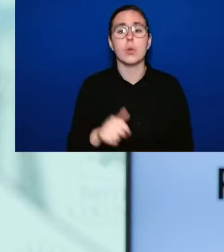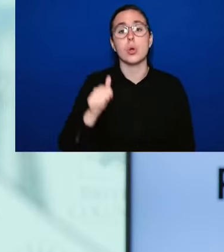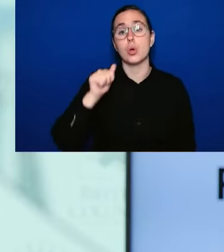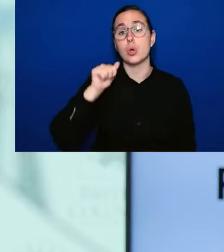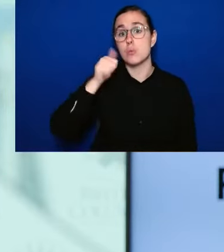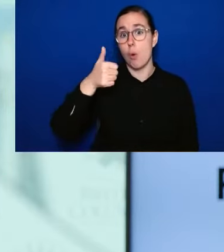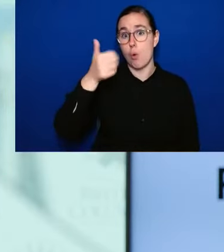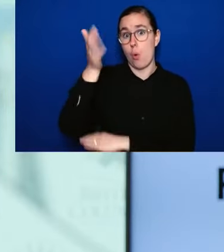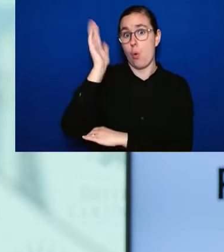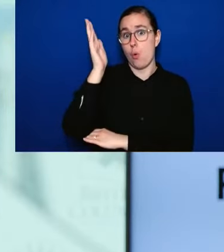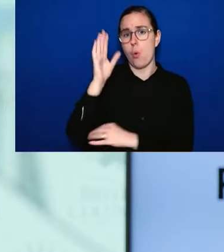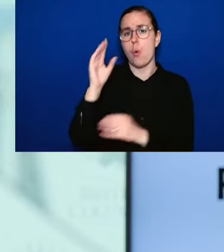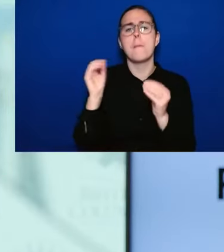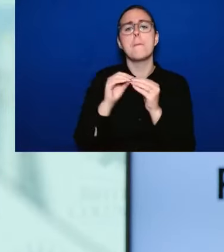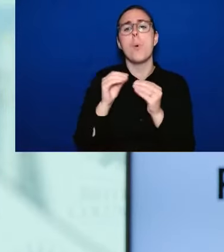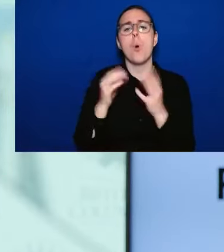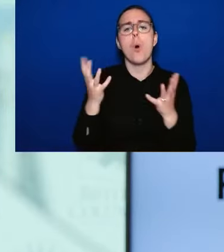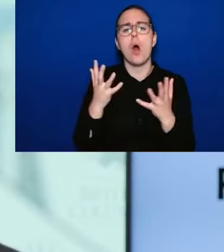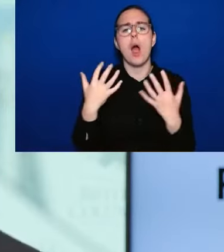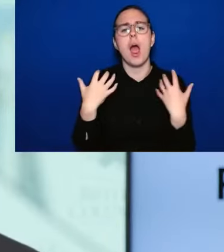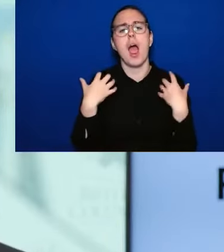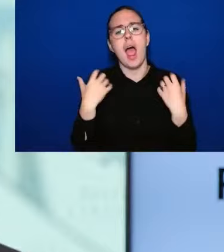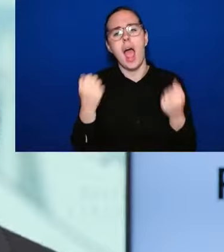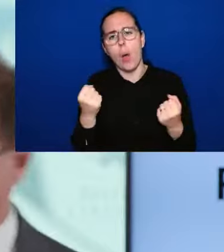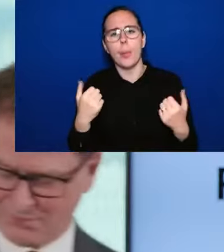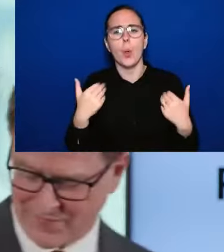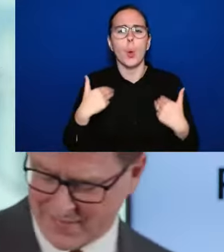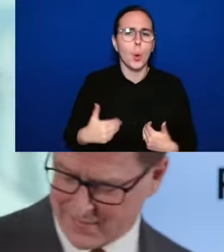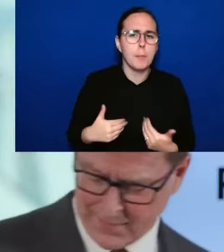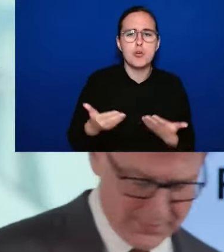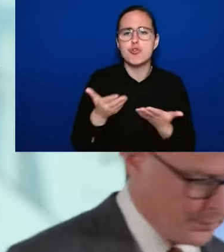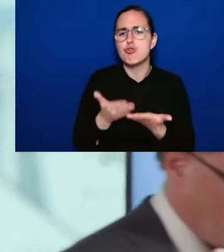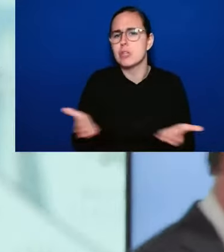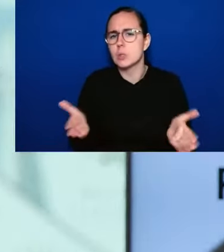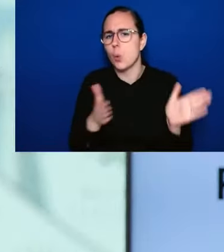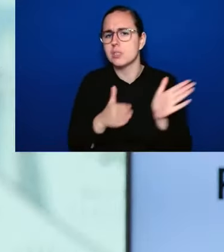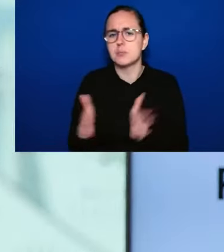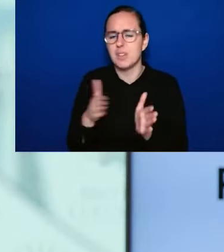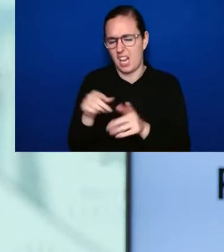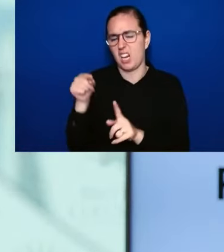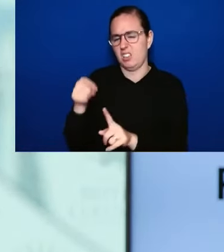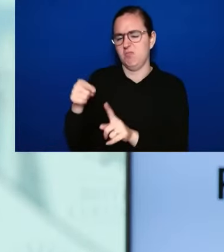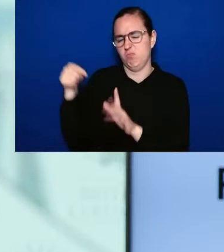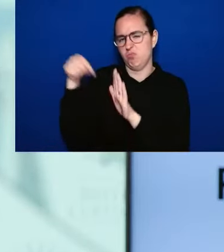our next question please state